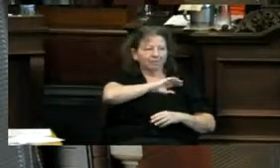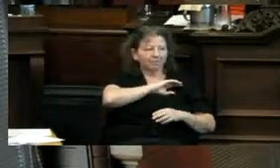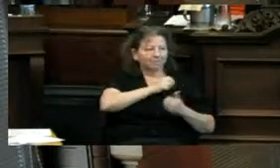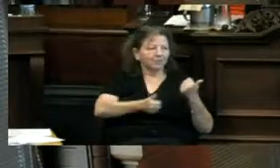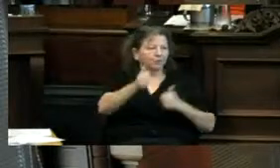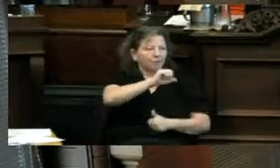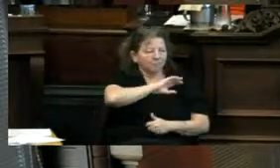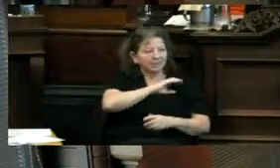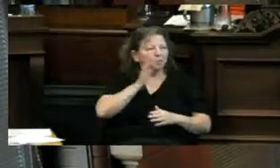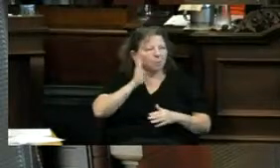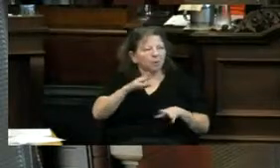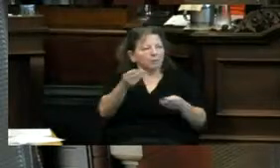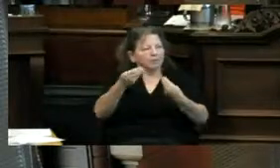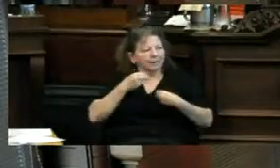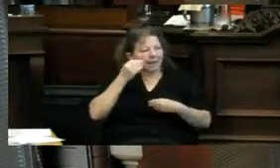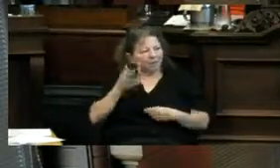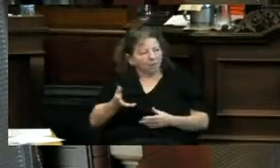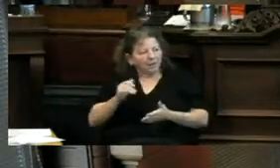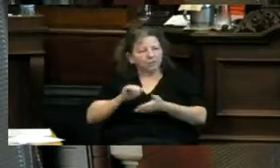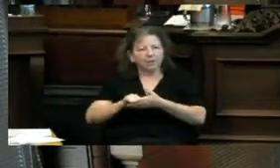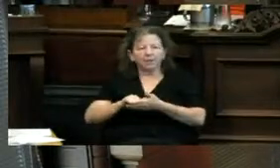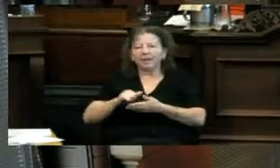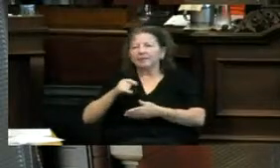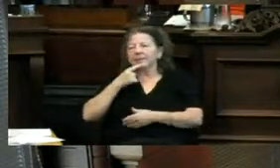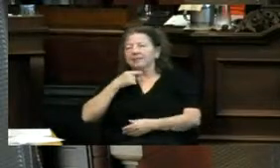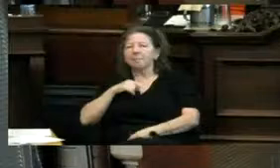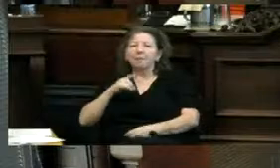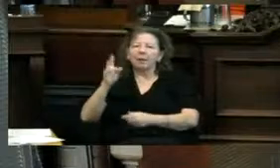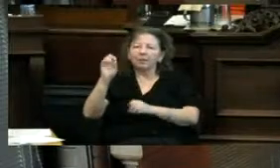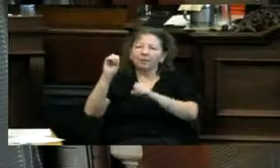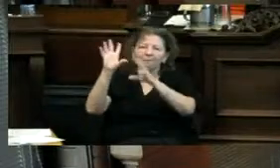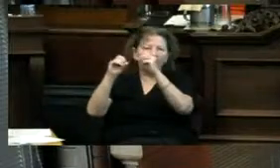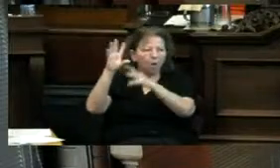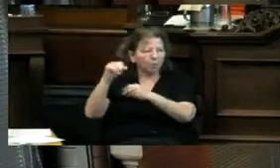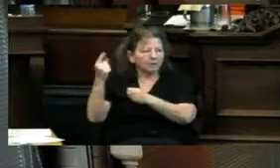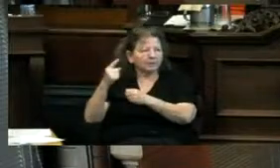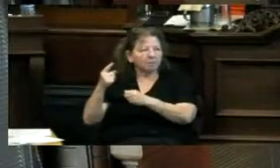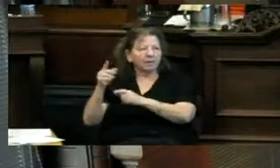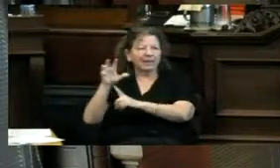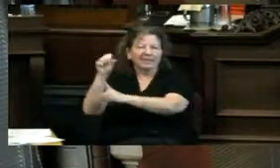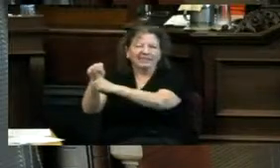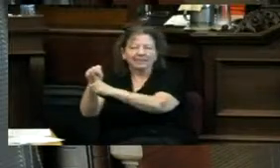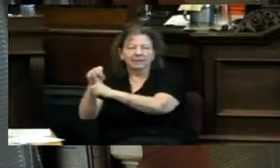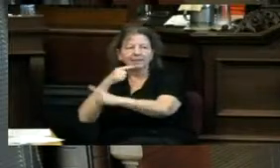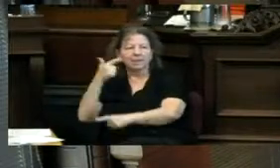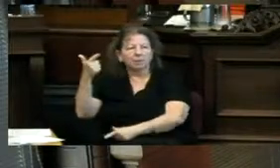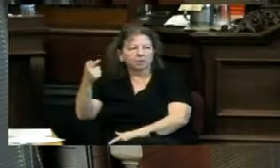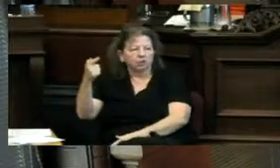information on and we can do this in writing on what I would